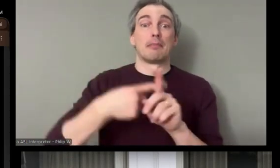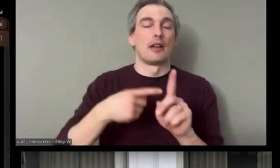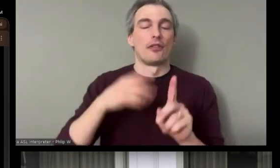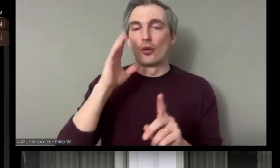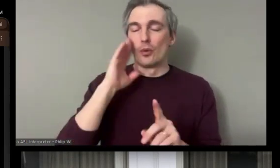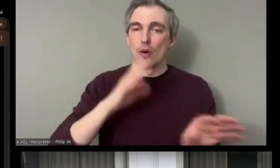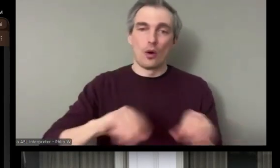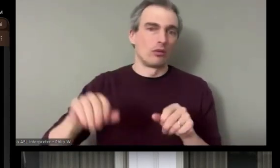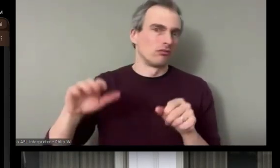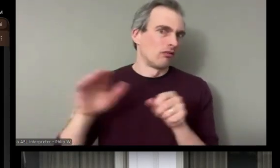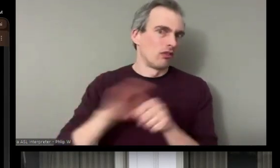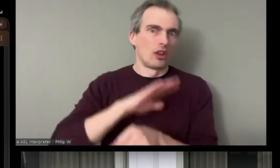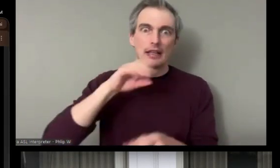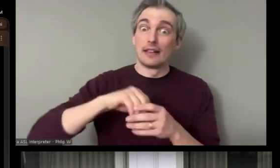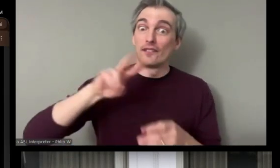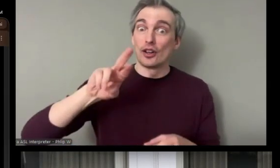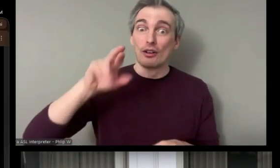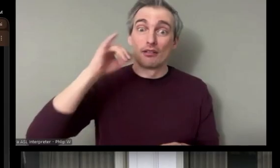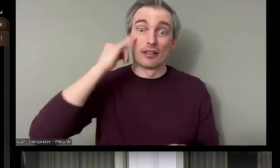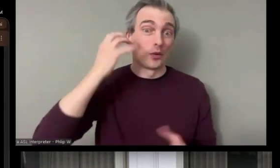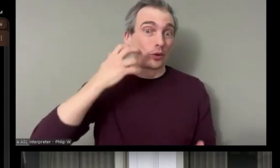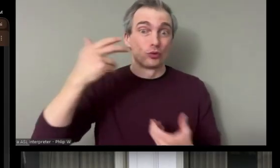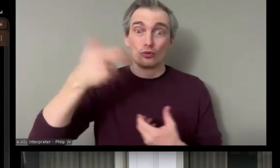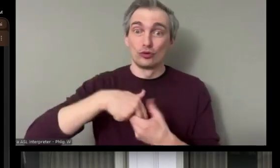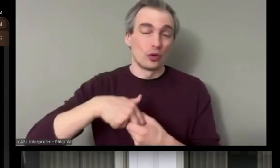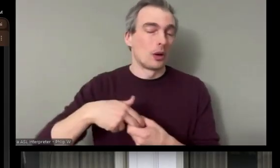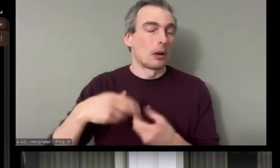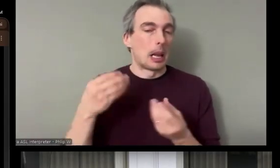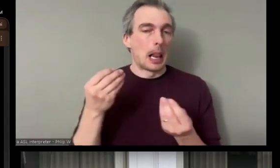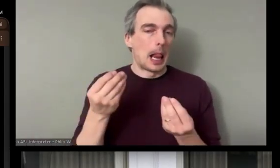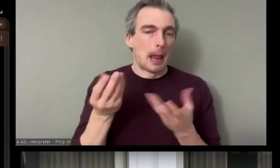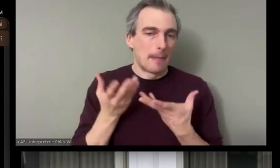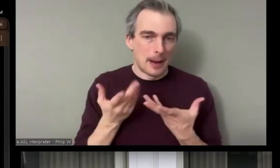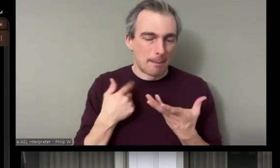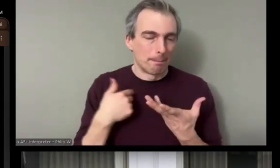If you are interested in that, I'll invite you to join.